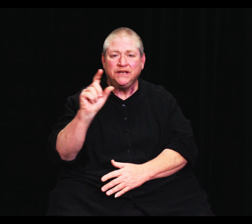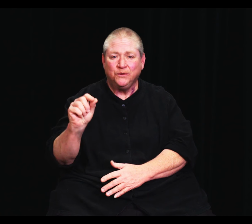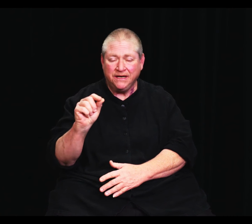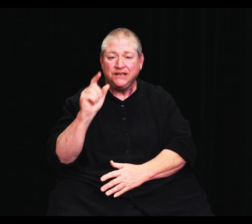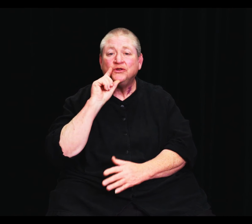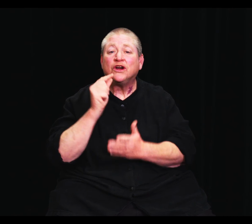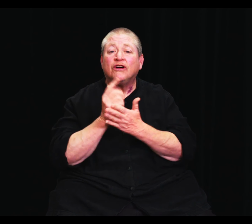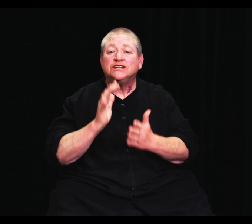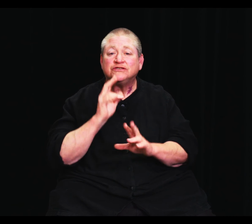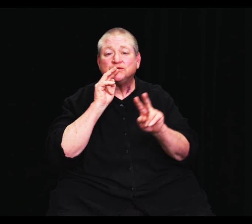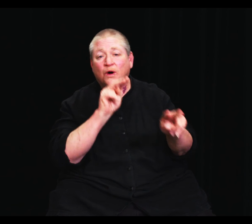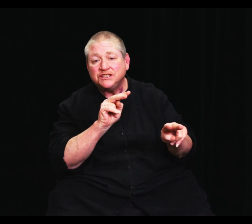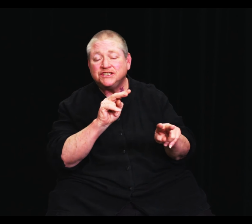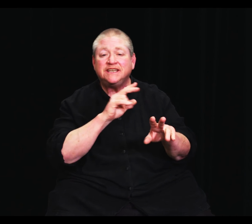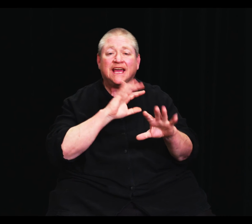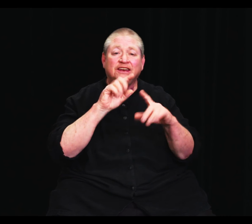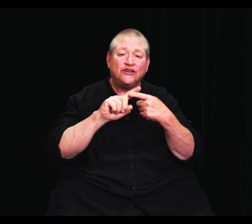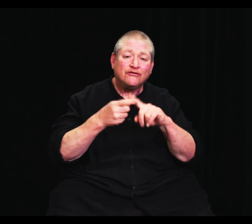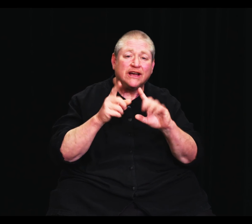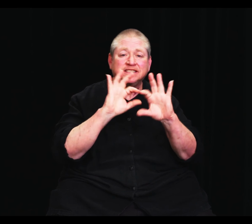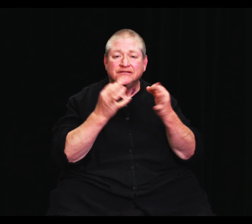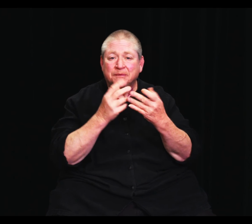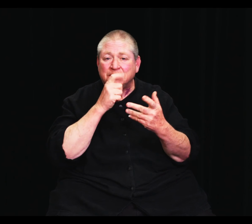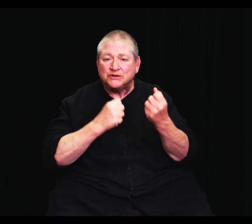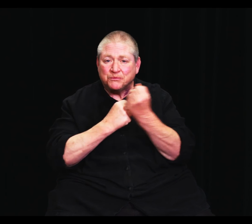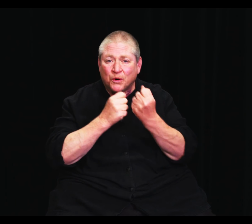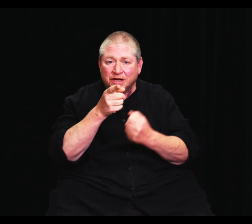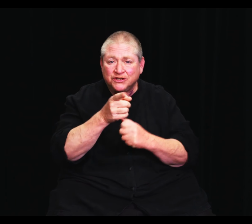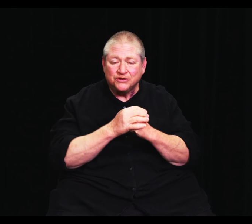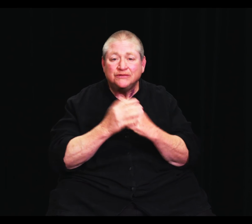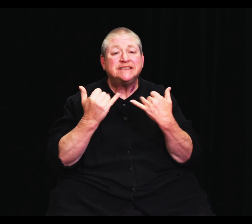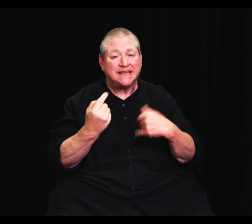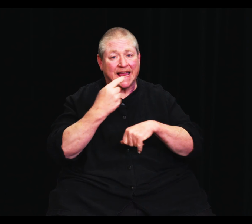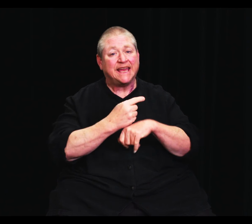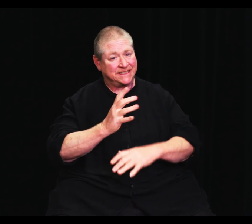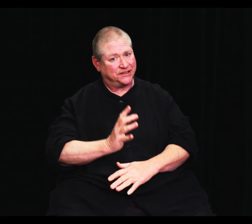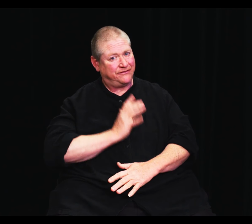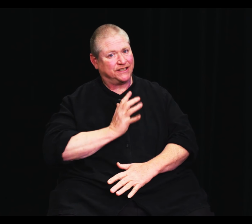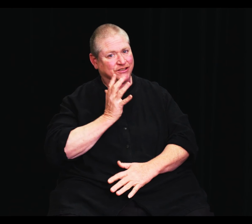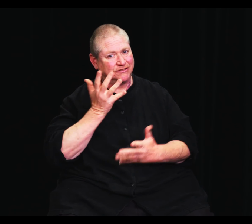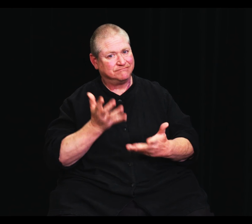Hello to our last graduating class of 2020 to our graduates watching and to your friends and family